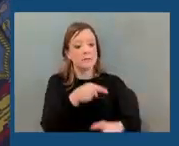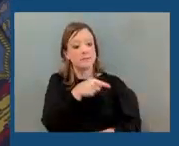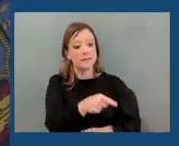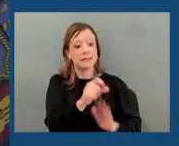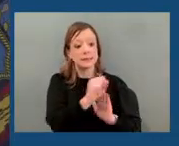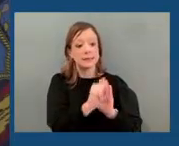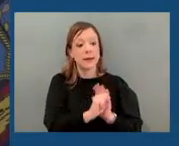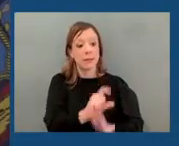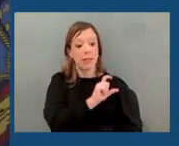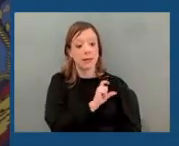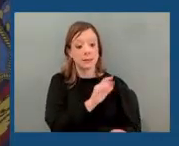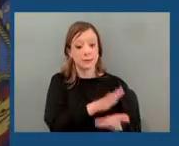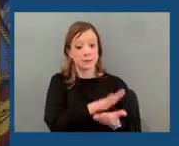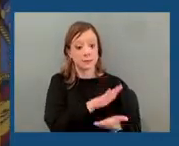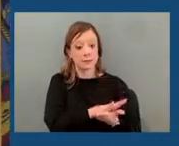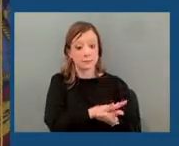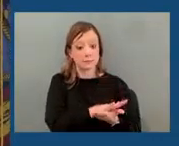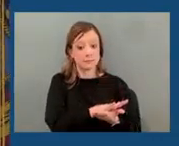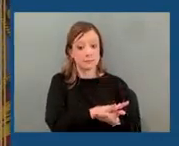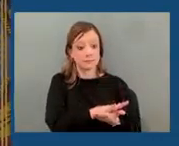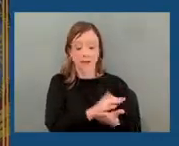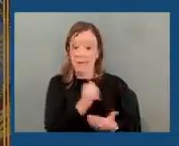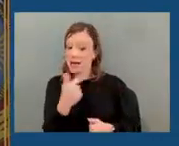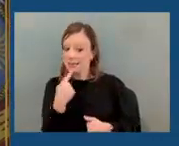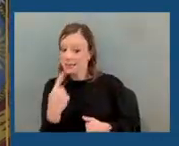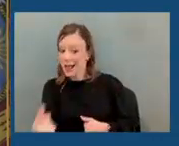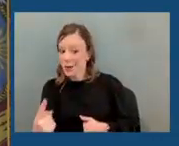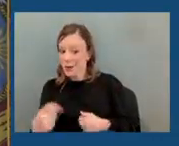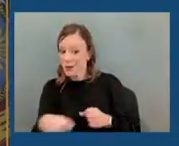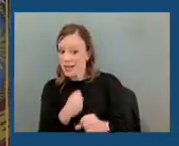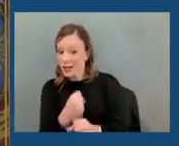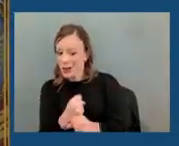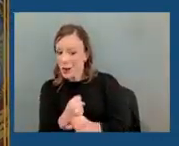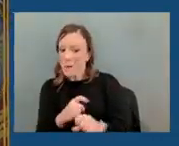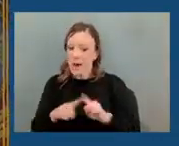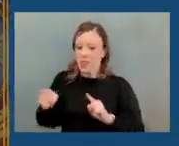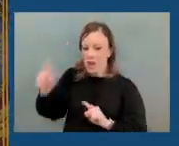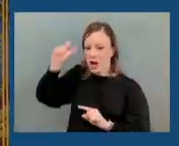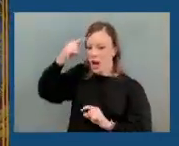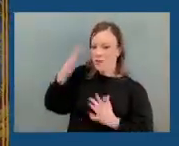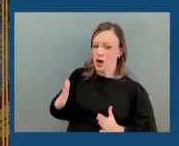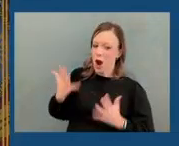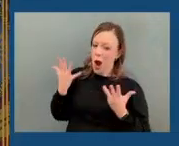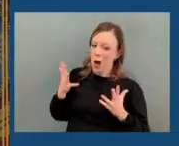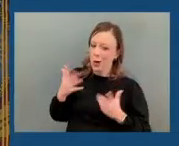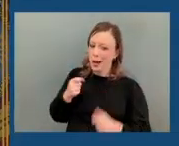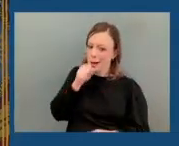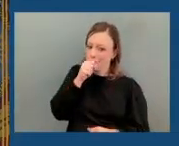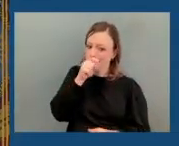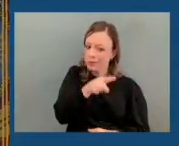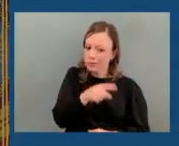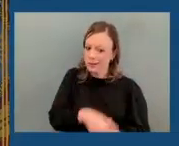I was not going to tell you what year, but the governor already gave me up on that. I'm not quite, not quite 60 years old yet,